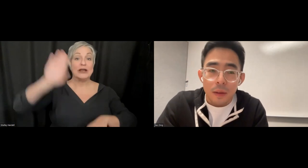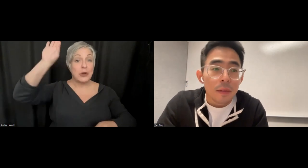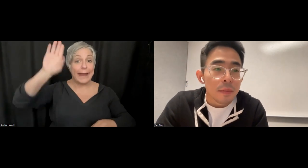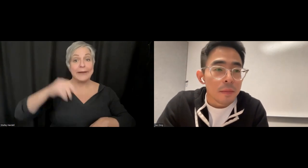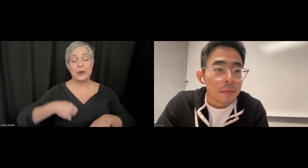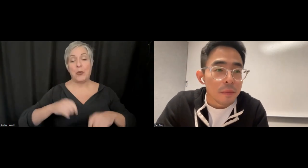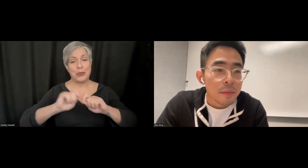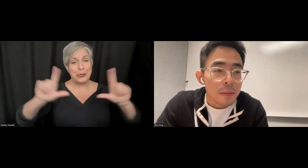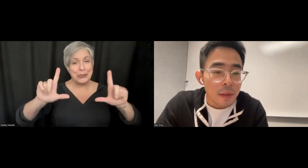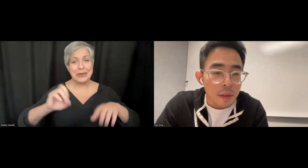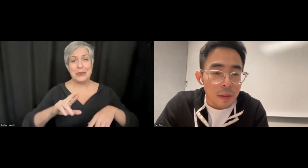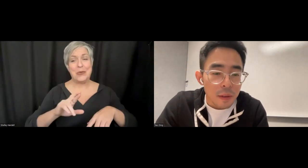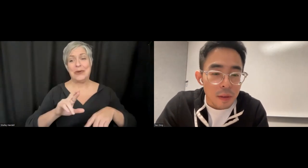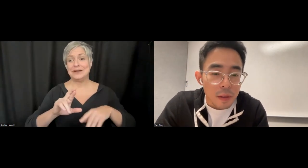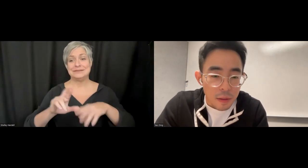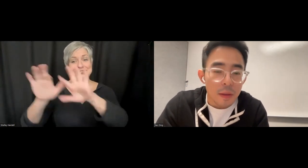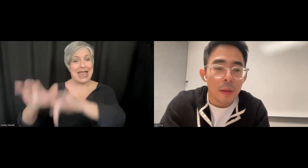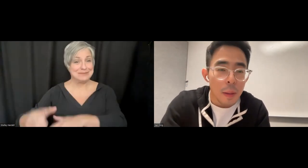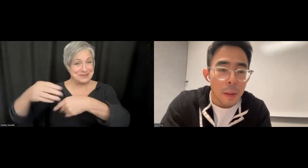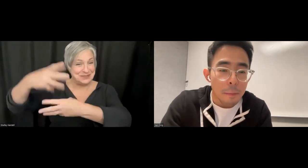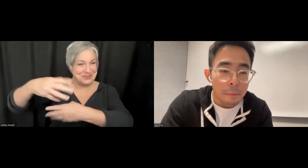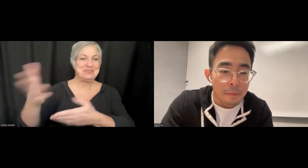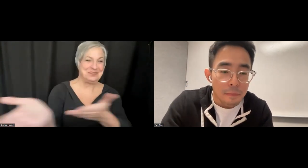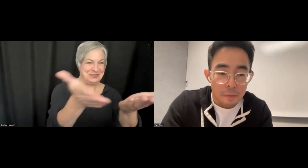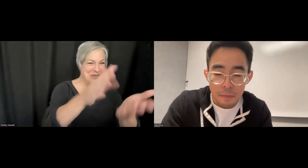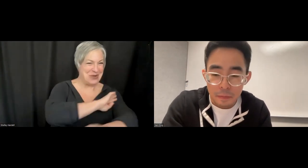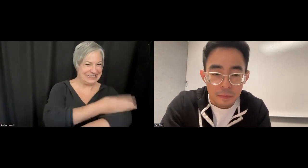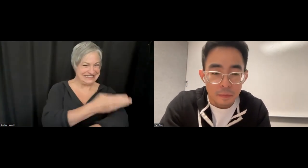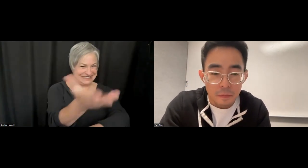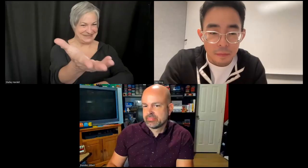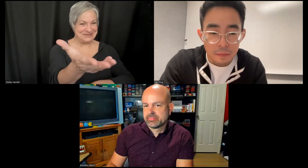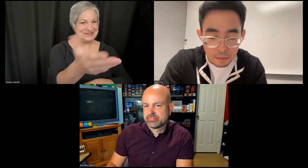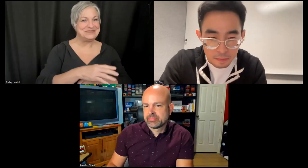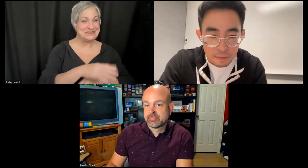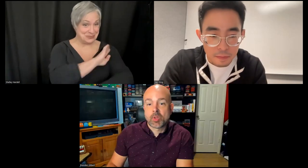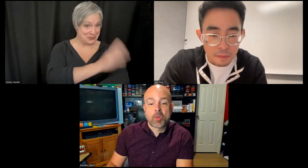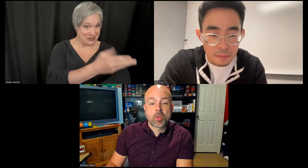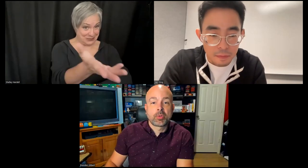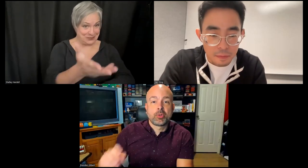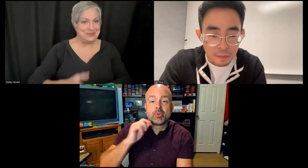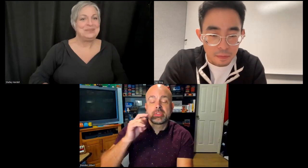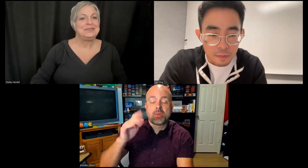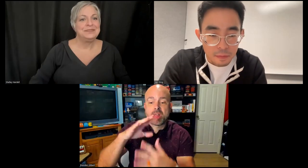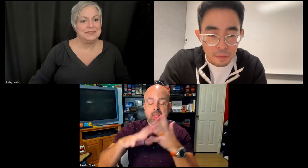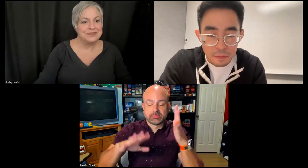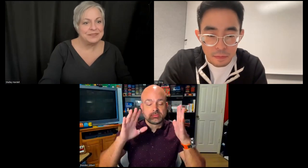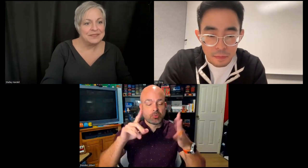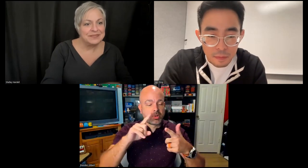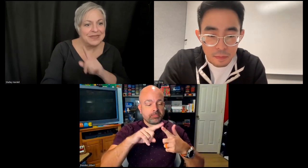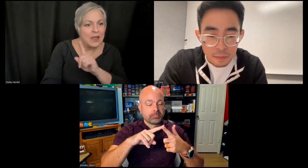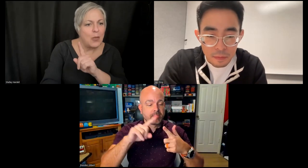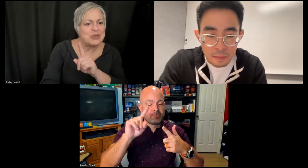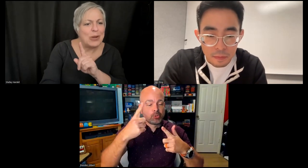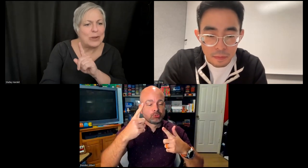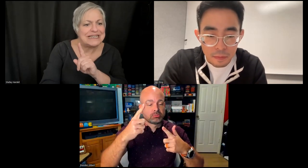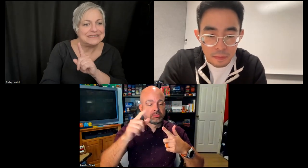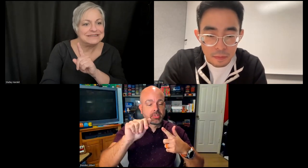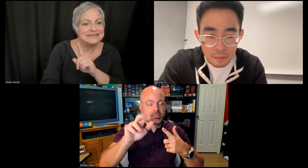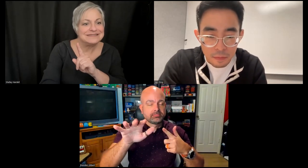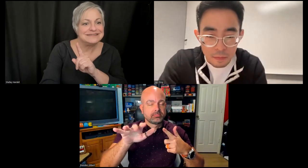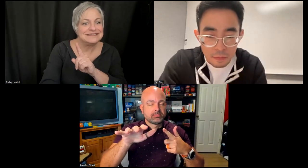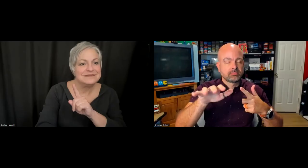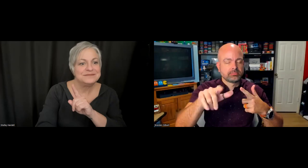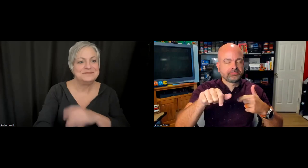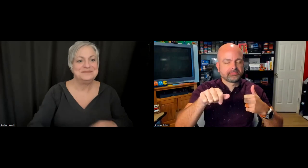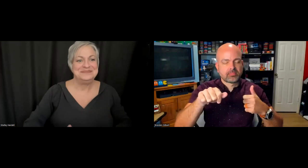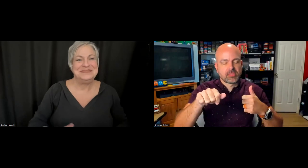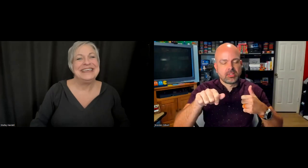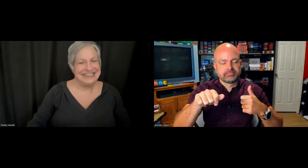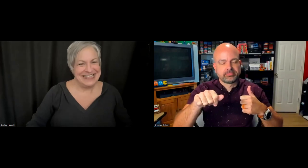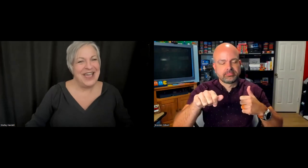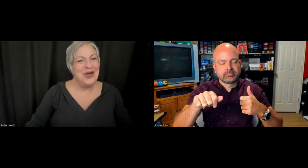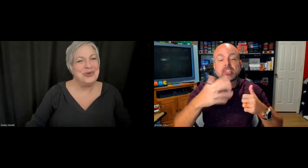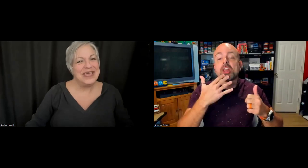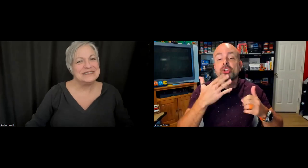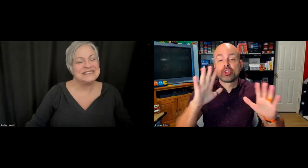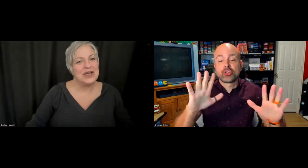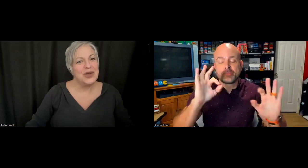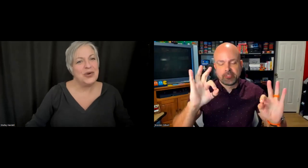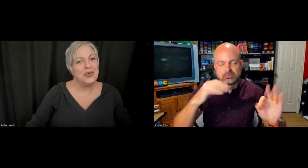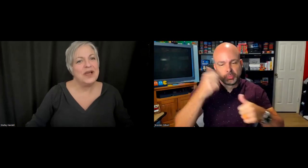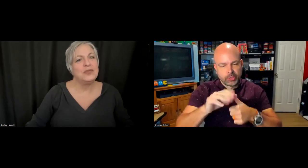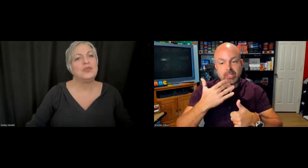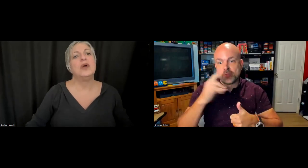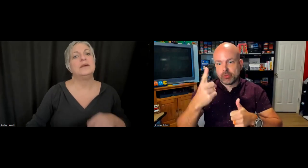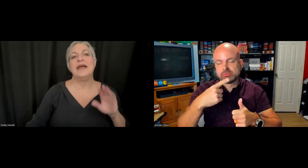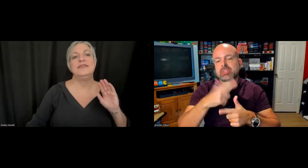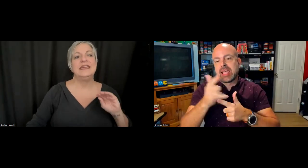we will pass it to Brenden here. >> Brenden: Okay, so, I think